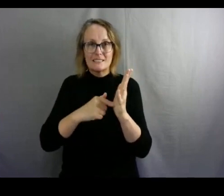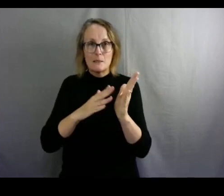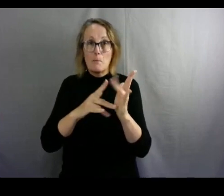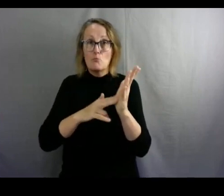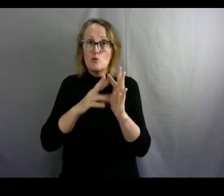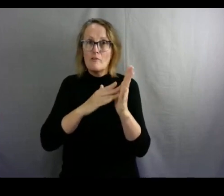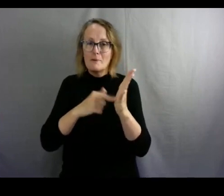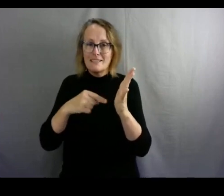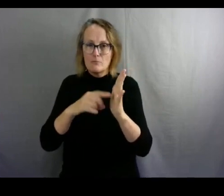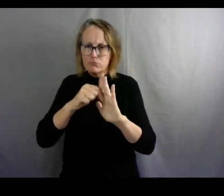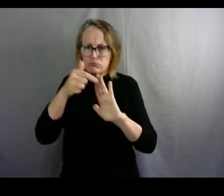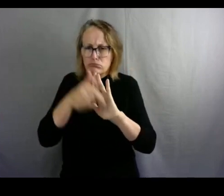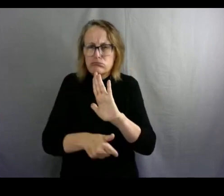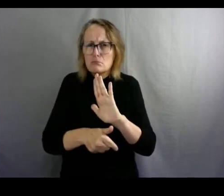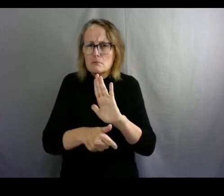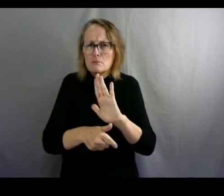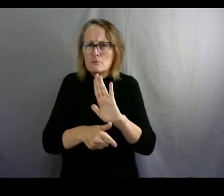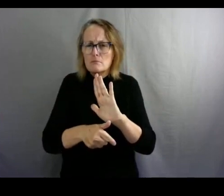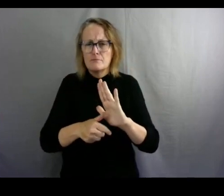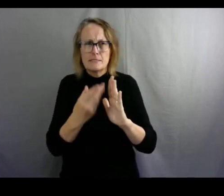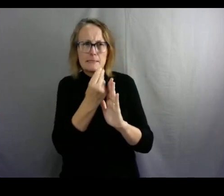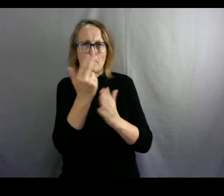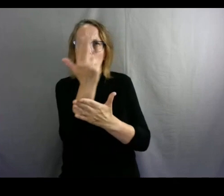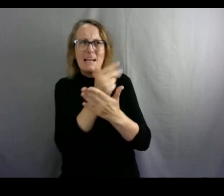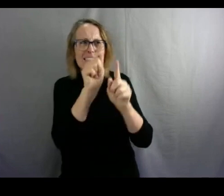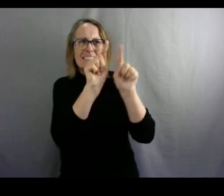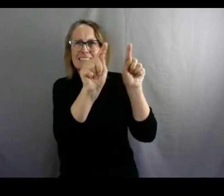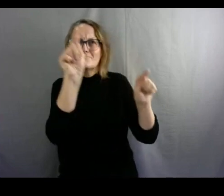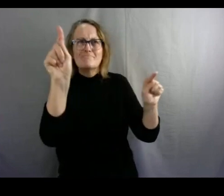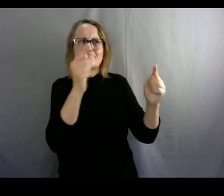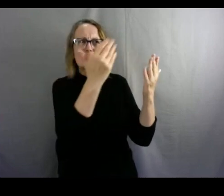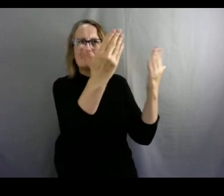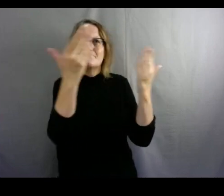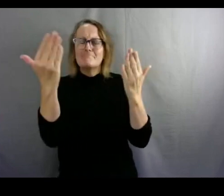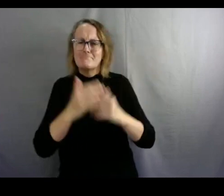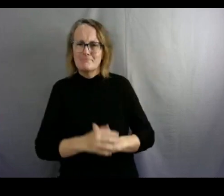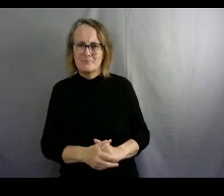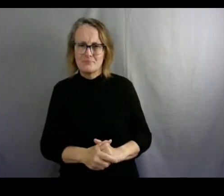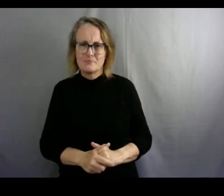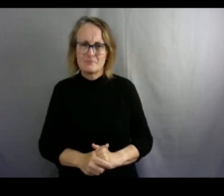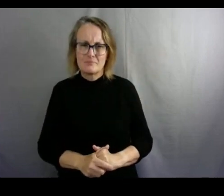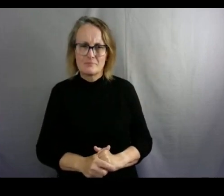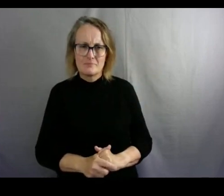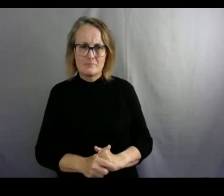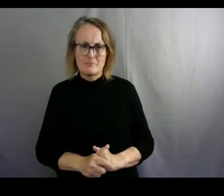And for example, it's the case with Joris-Karl Huysmans was one of the main critics at that time, who say that,